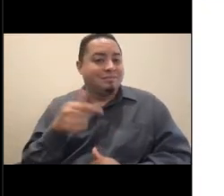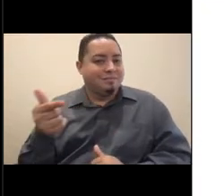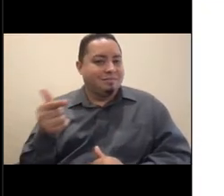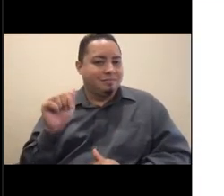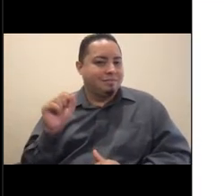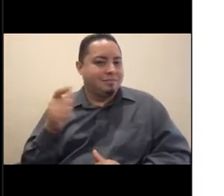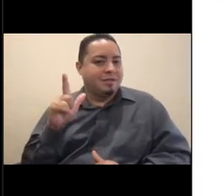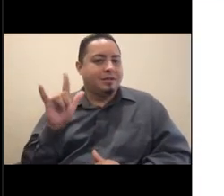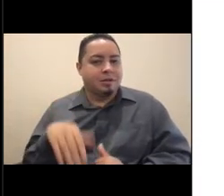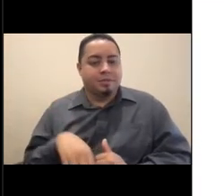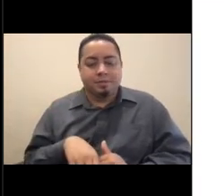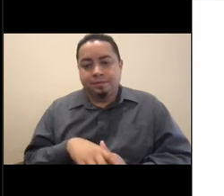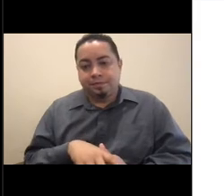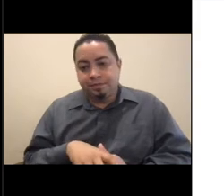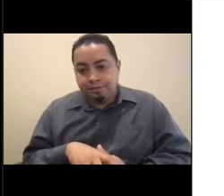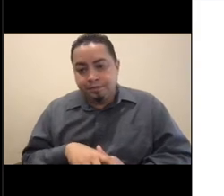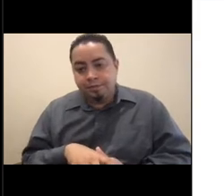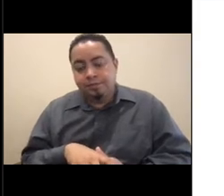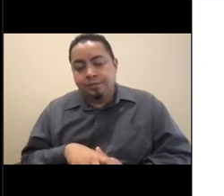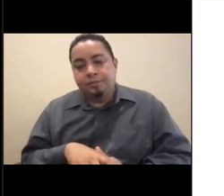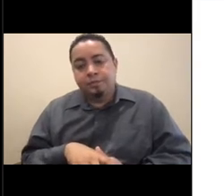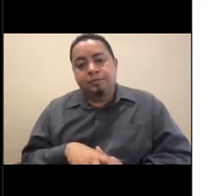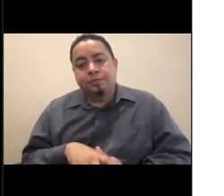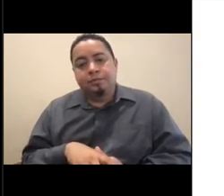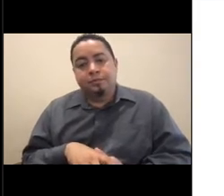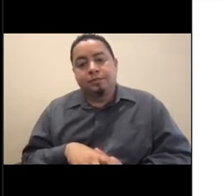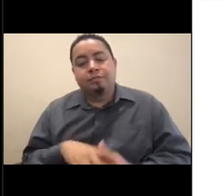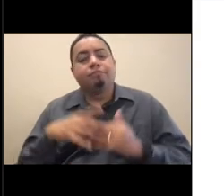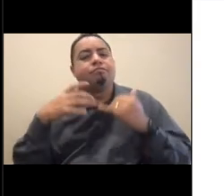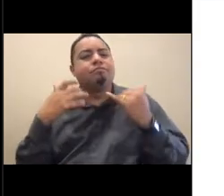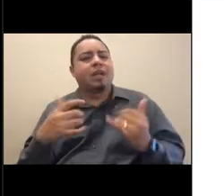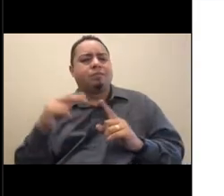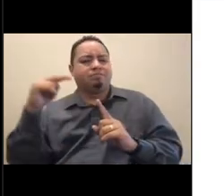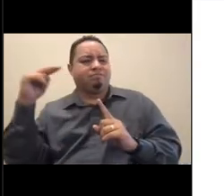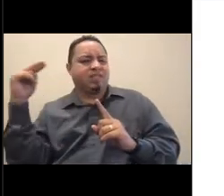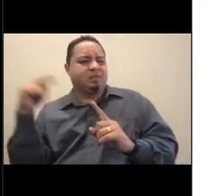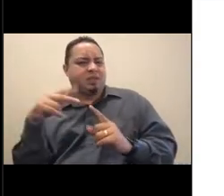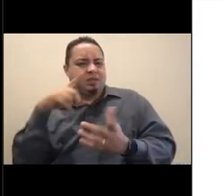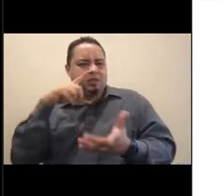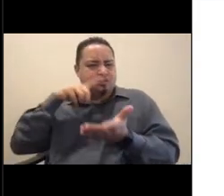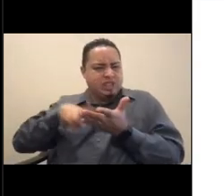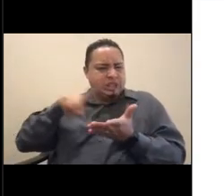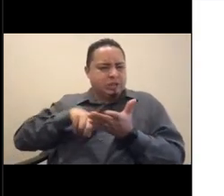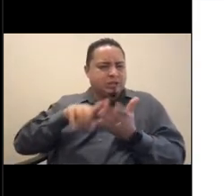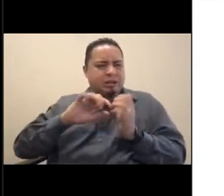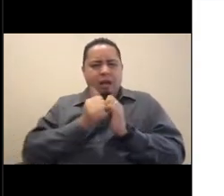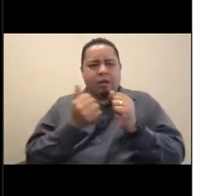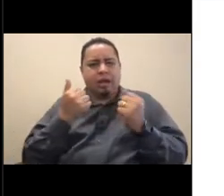Okay, so now we're going to talk about from a research perspective, how can we monitor lake trout? So someone asked earlier,